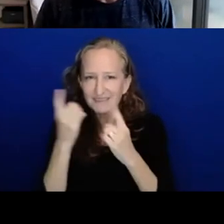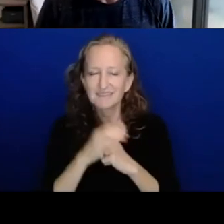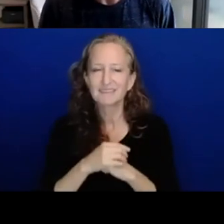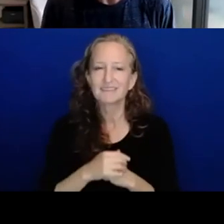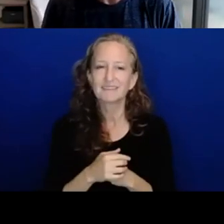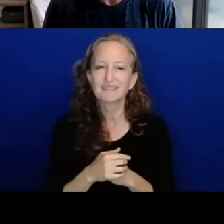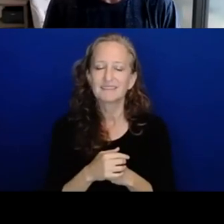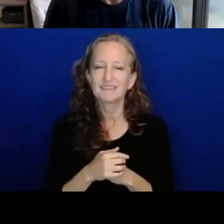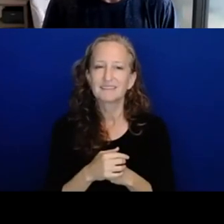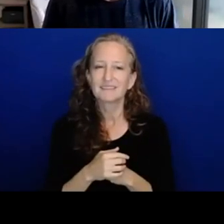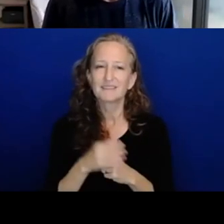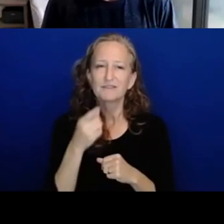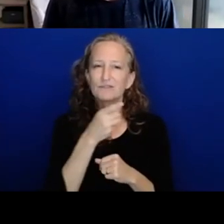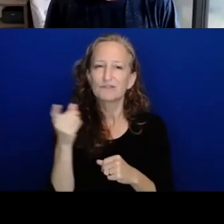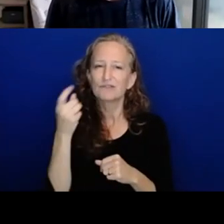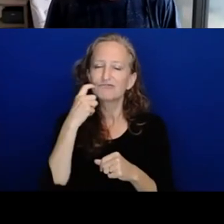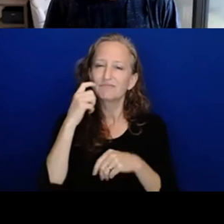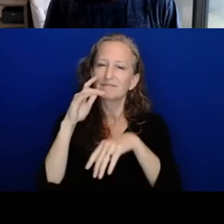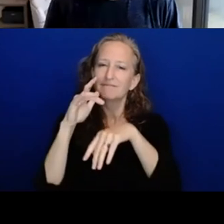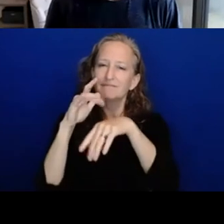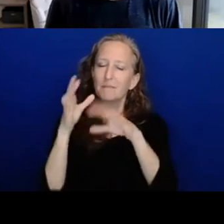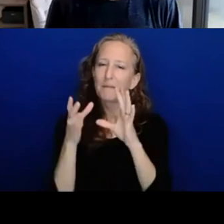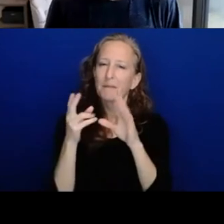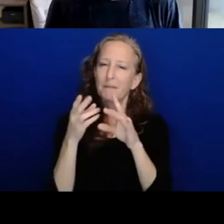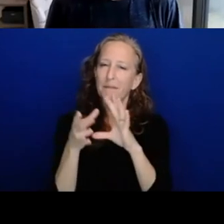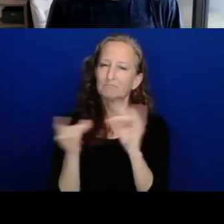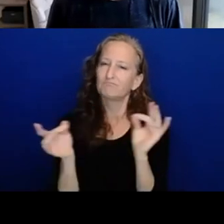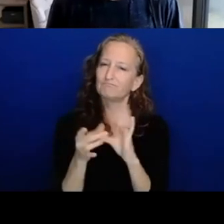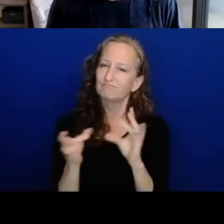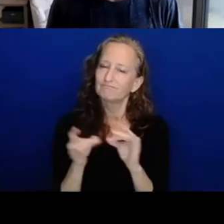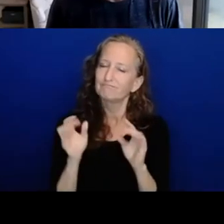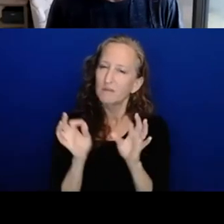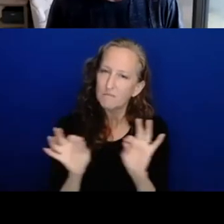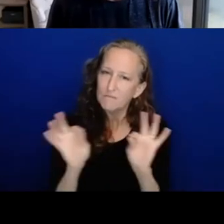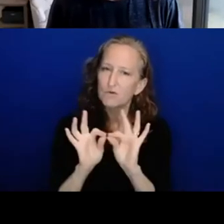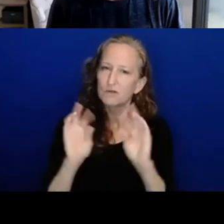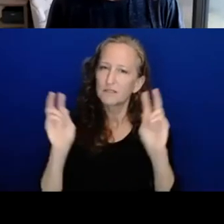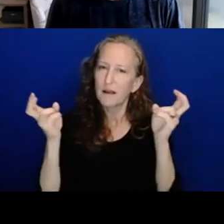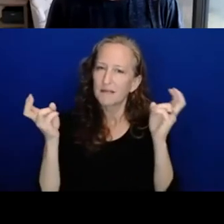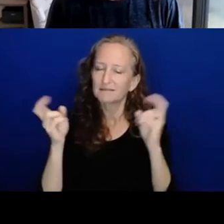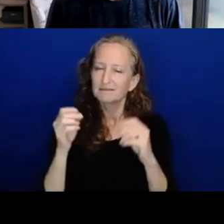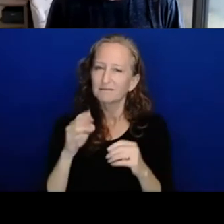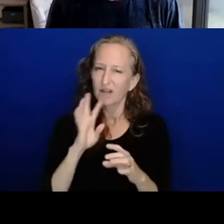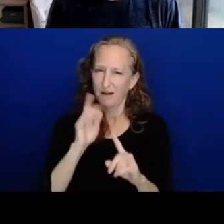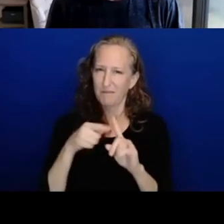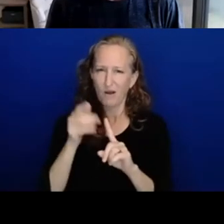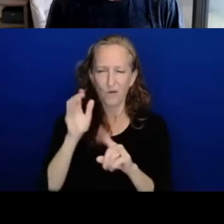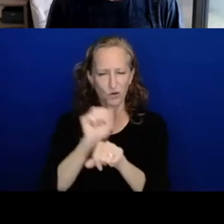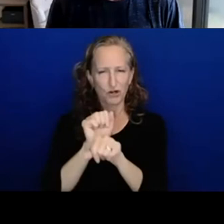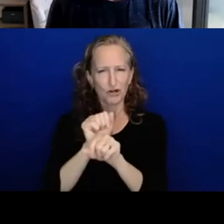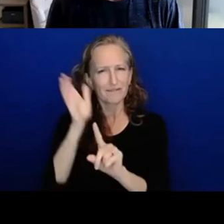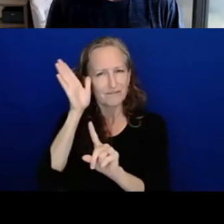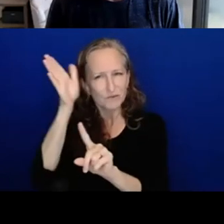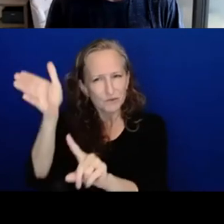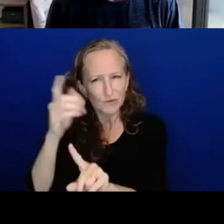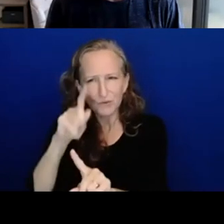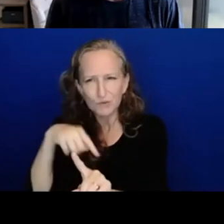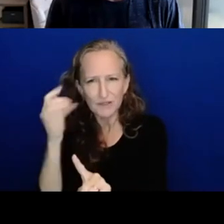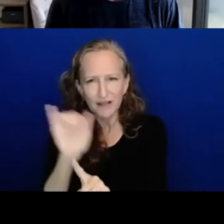some very important topics. Because, you know, this session is the future of work. And I